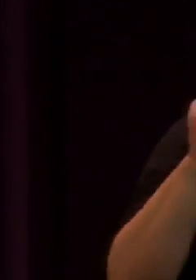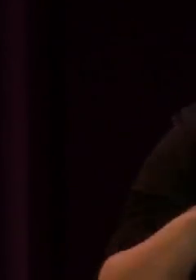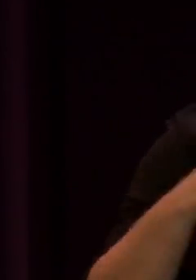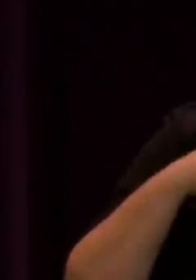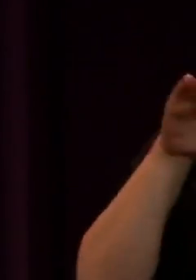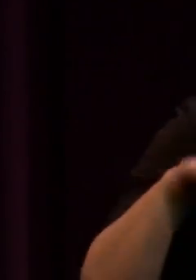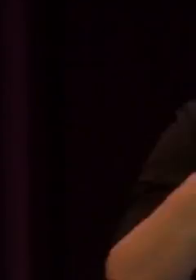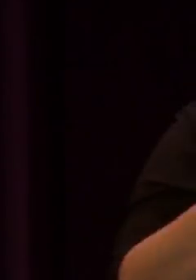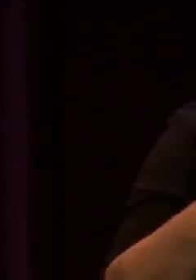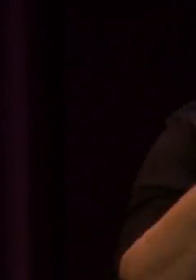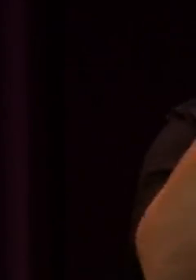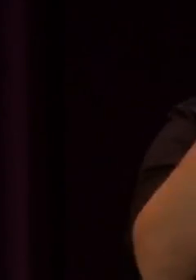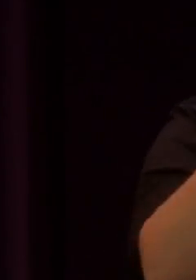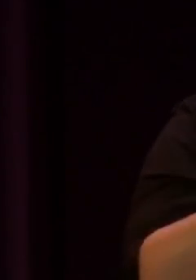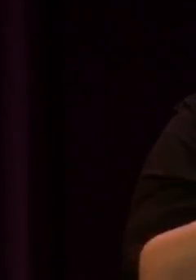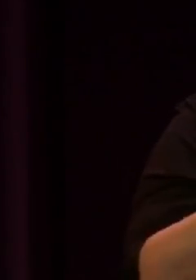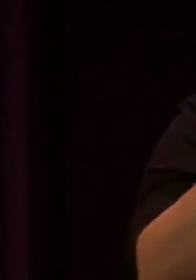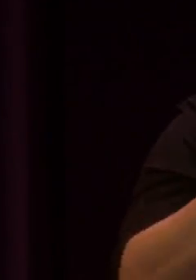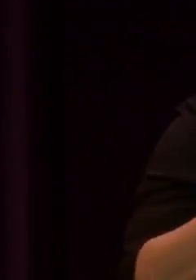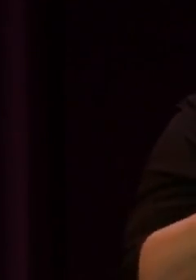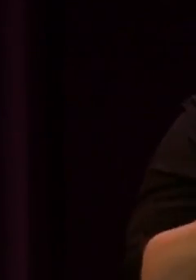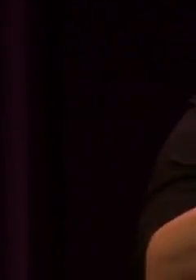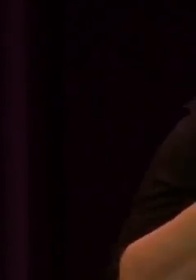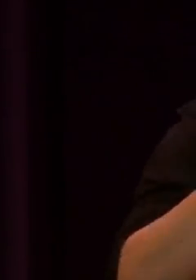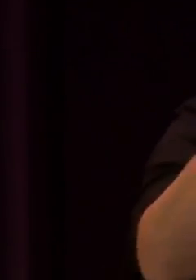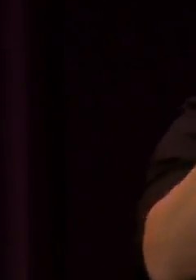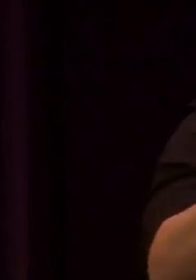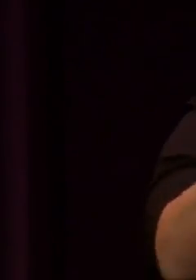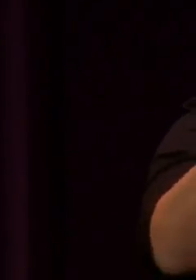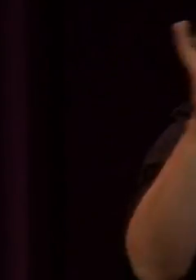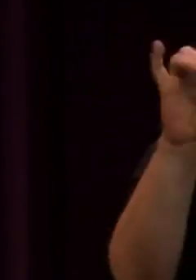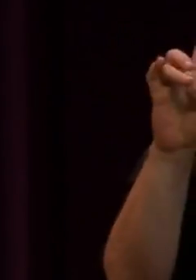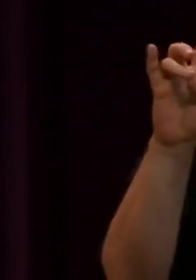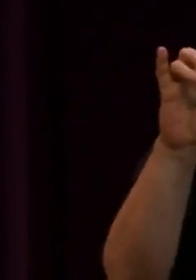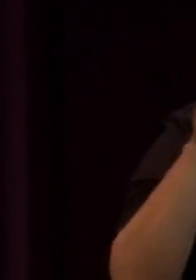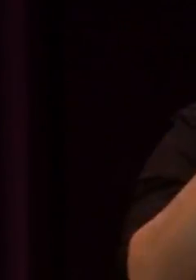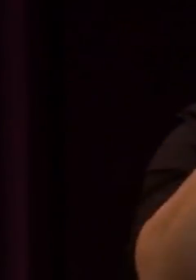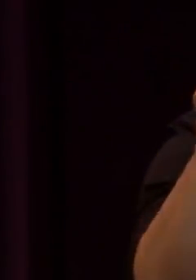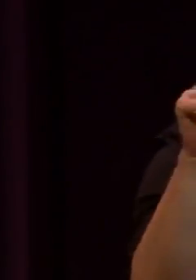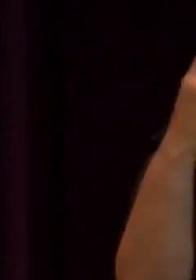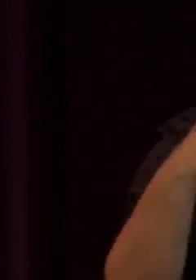WE HAVE BALANCED OUR BUDGET 19 STRAIGHT YEARS. WE HAVE $1.87 BILLION IN OUR RESERVE FUNDS.